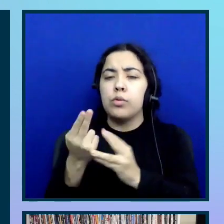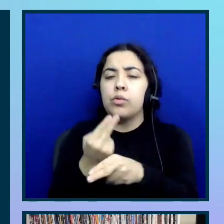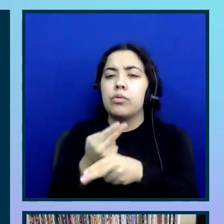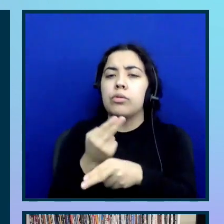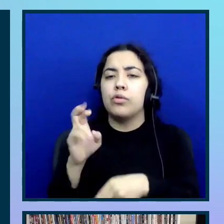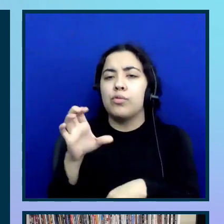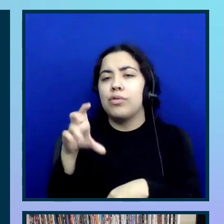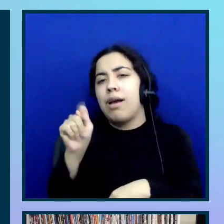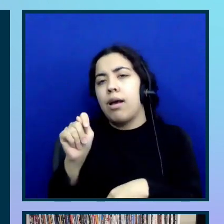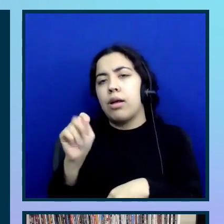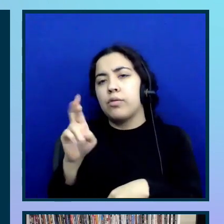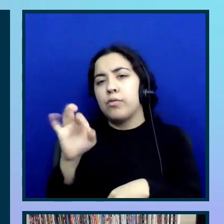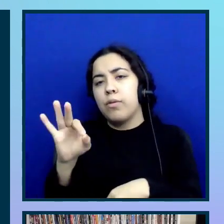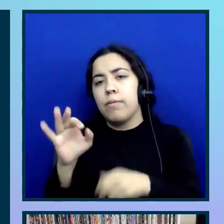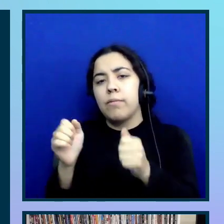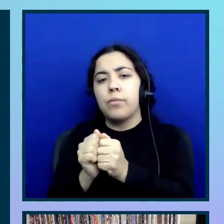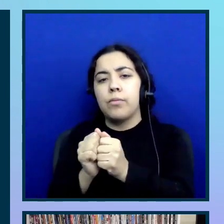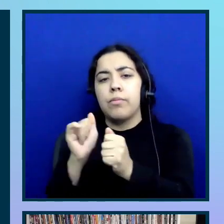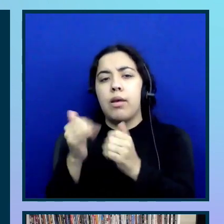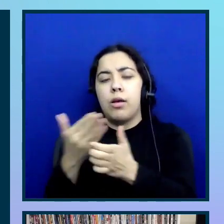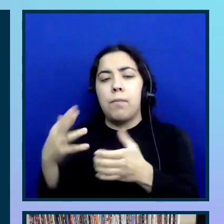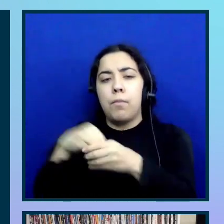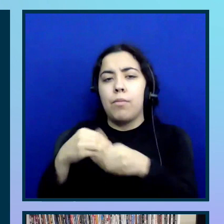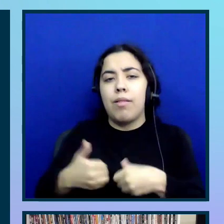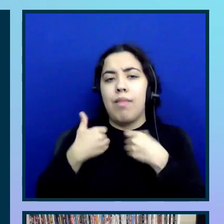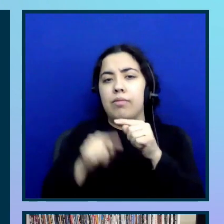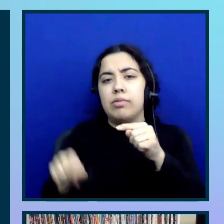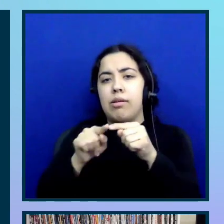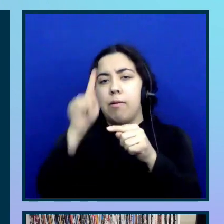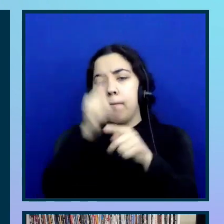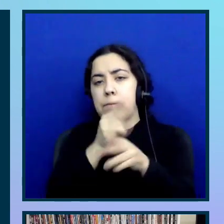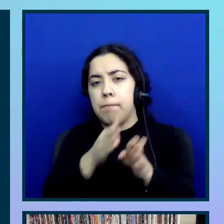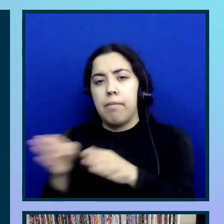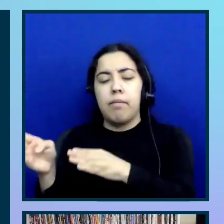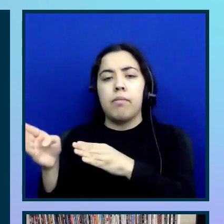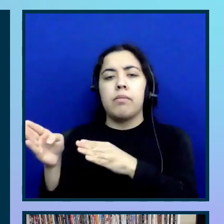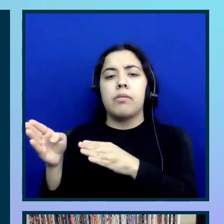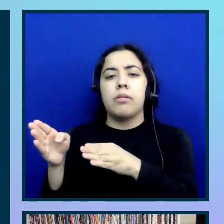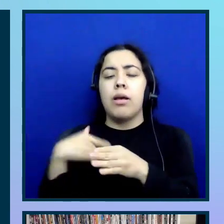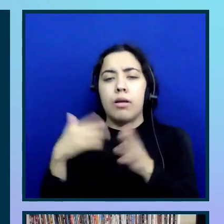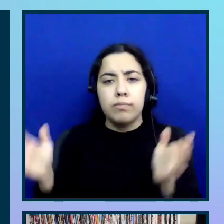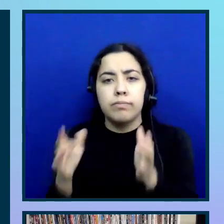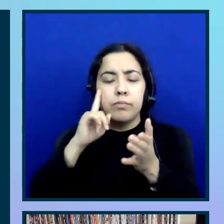with the component in the lifecycle method. We'll definitely check out the accessibility auto focus solution on GitHub